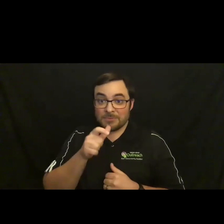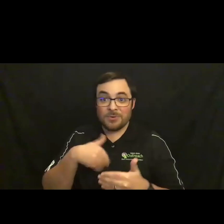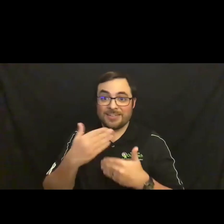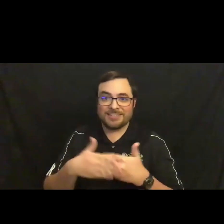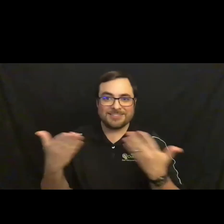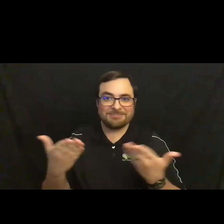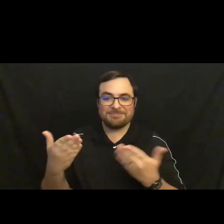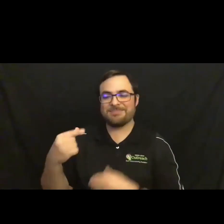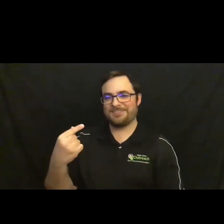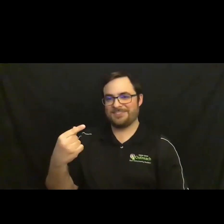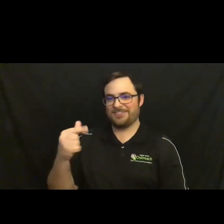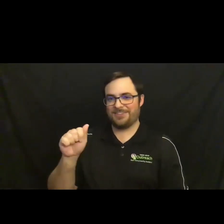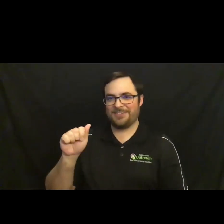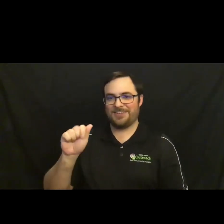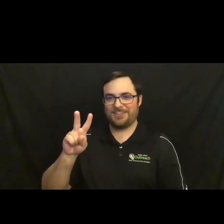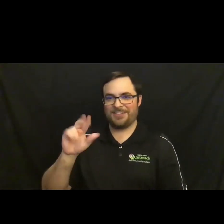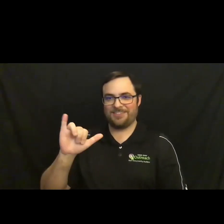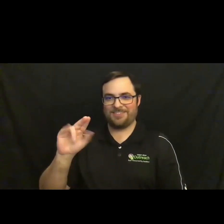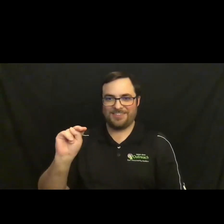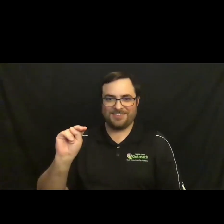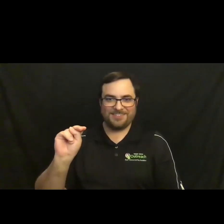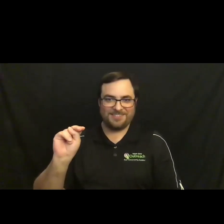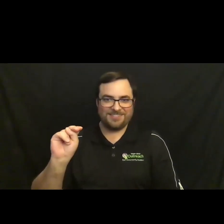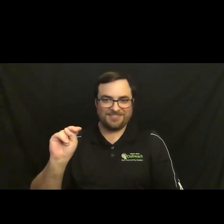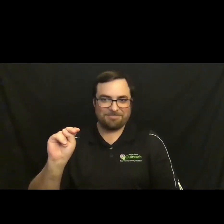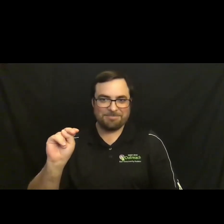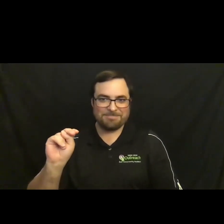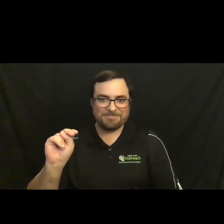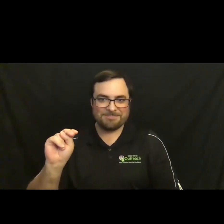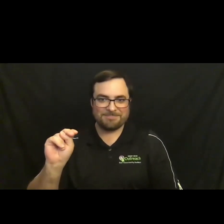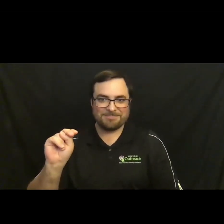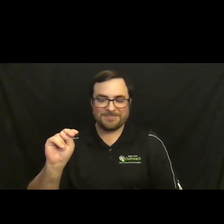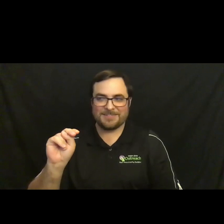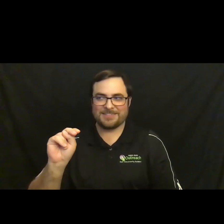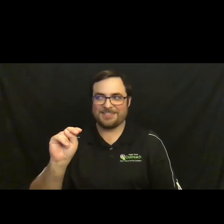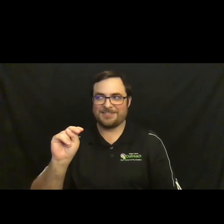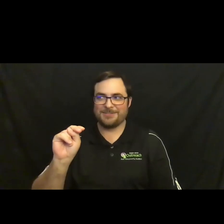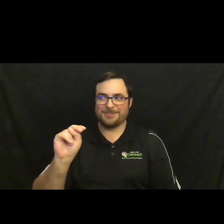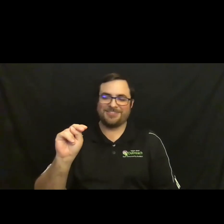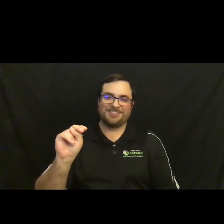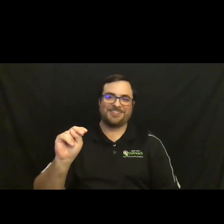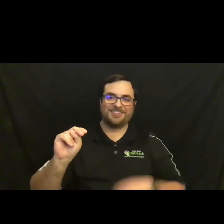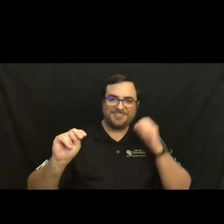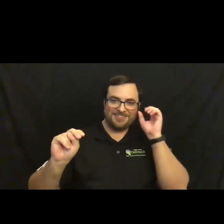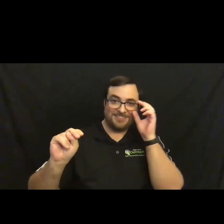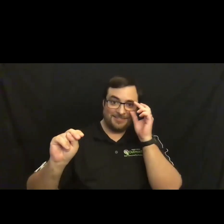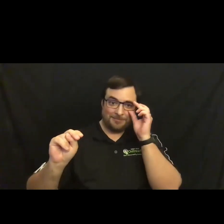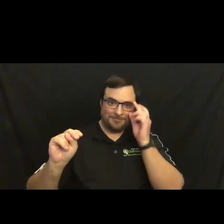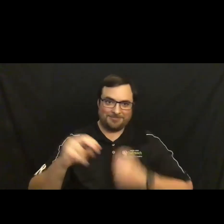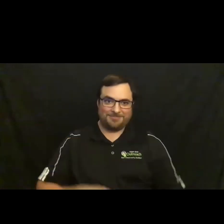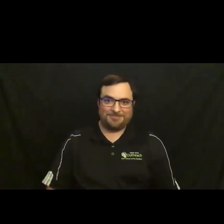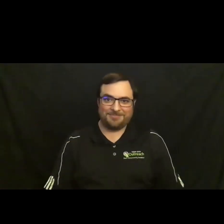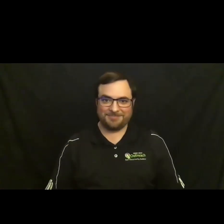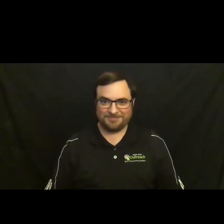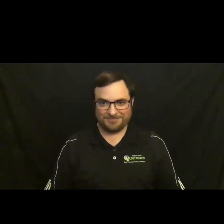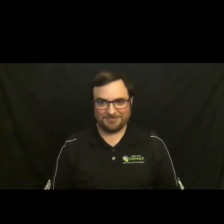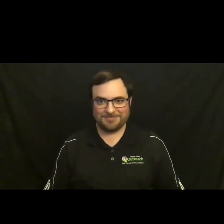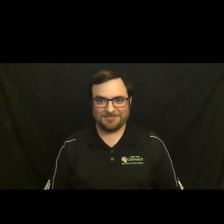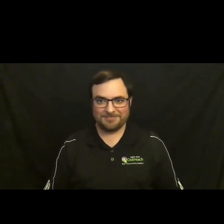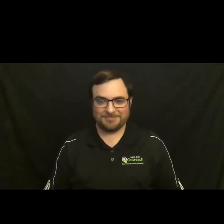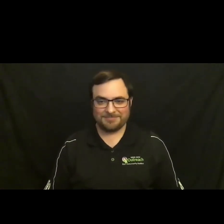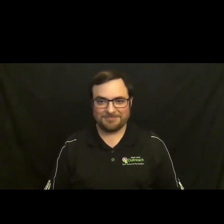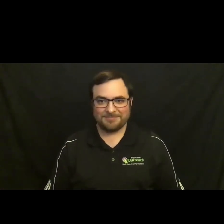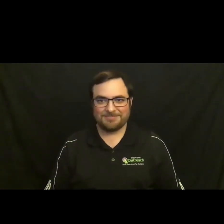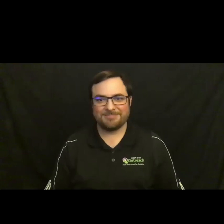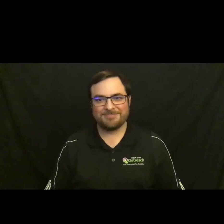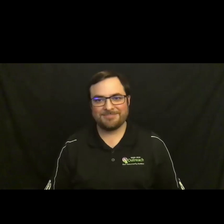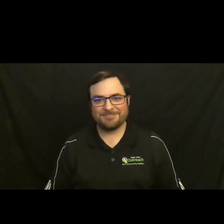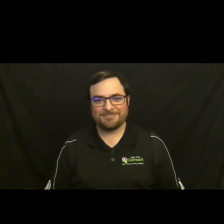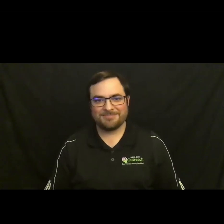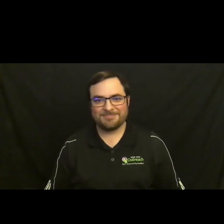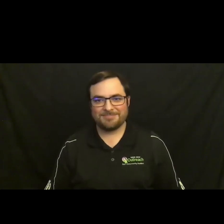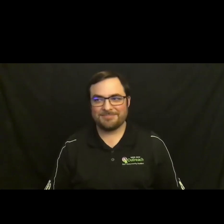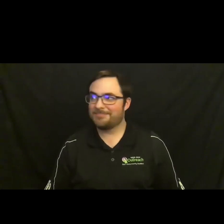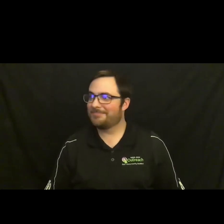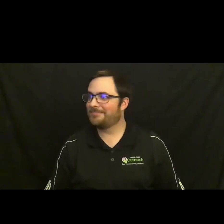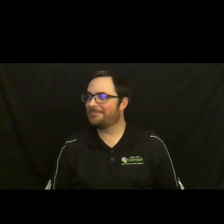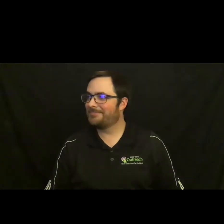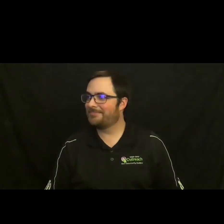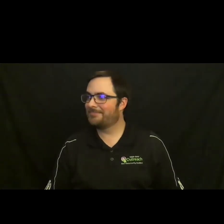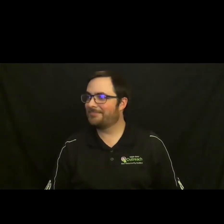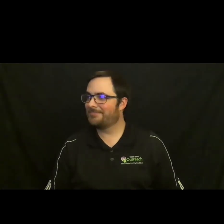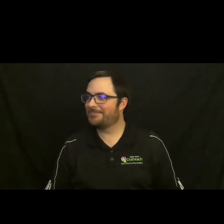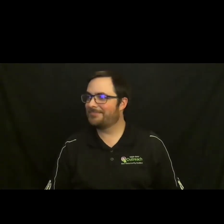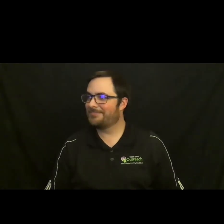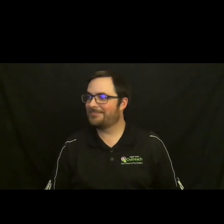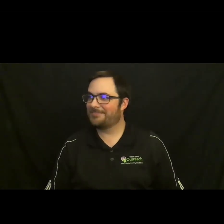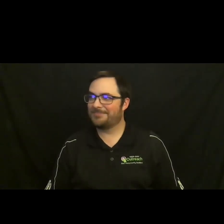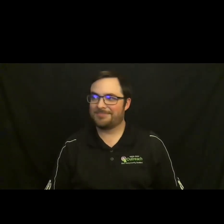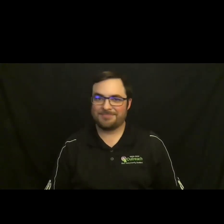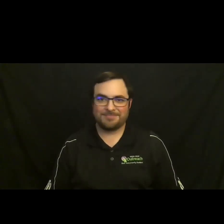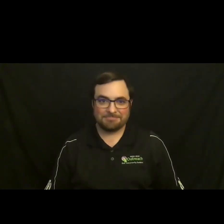is going to be Gavin. All right. So as we're waiting for Gavin to